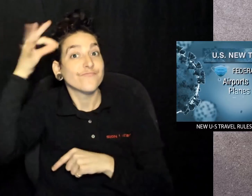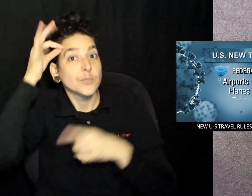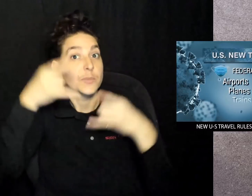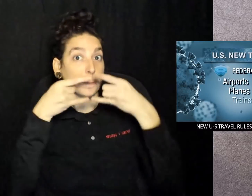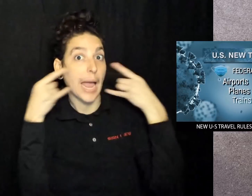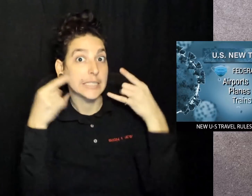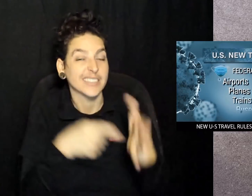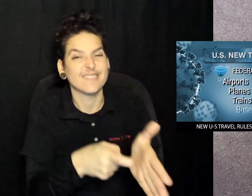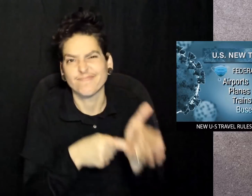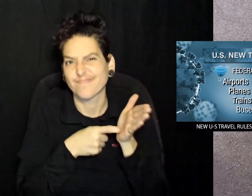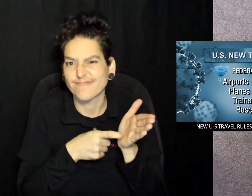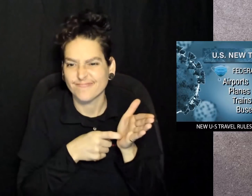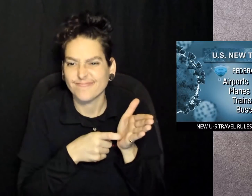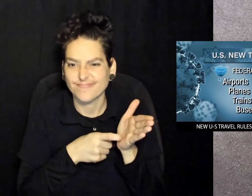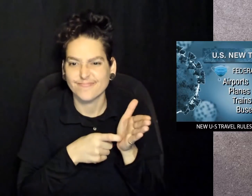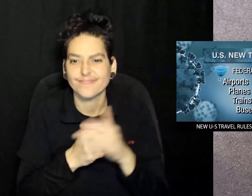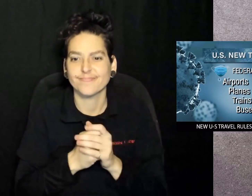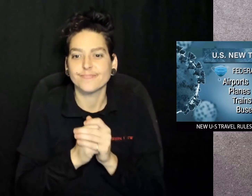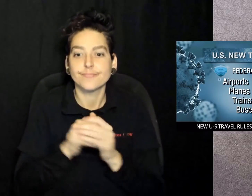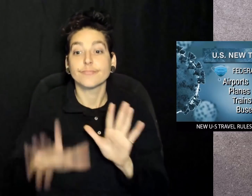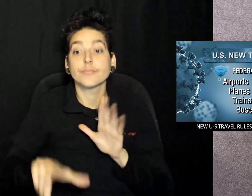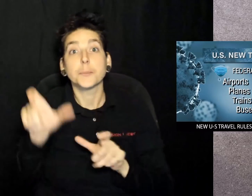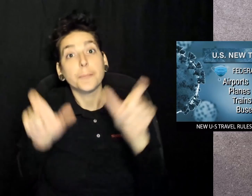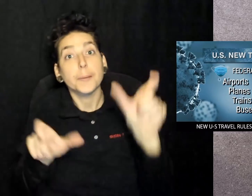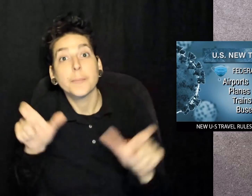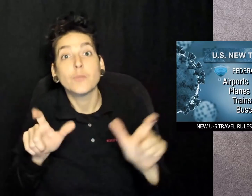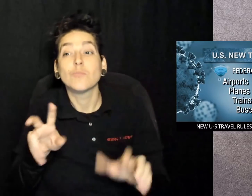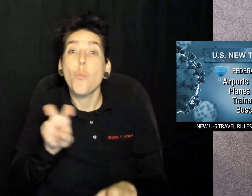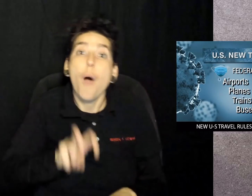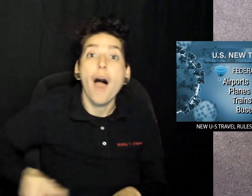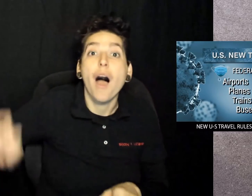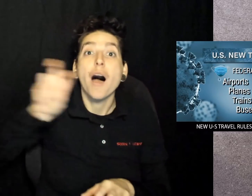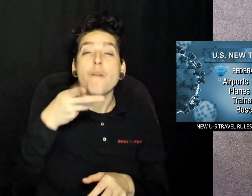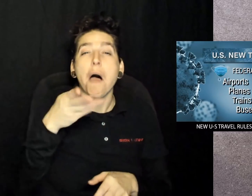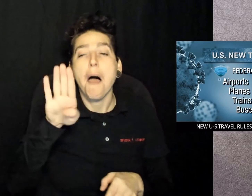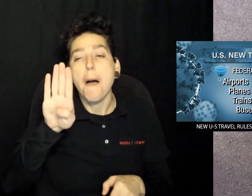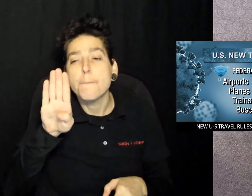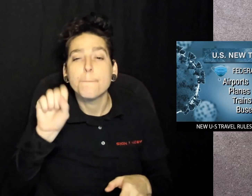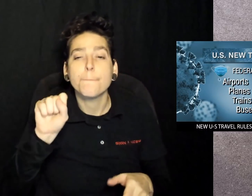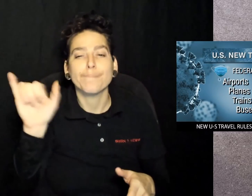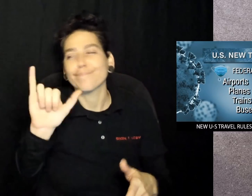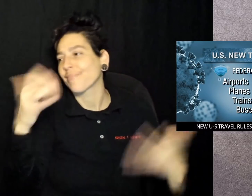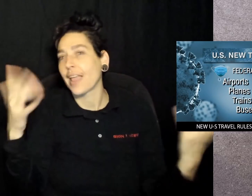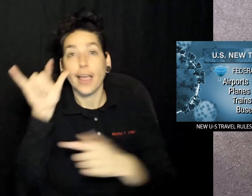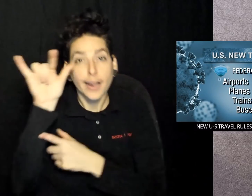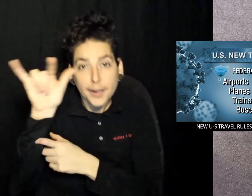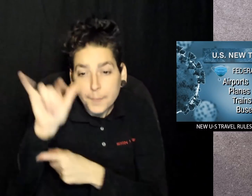and the federal mask requirement for people and travel hubs like airports